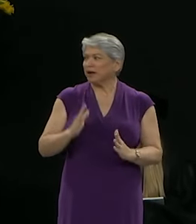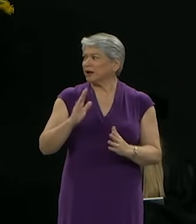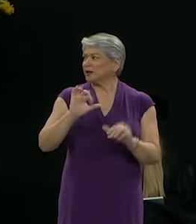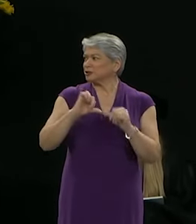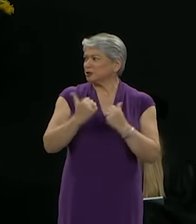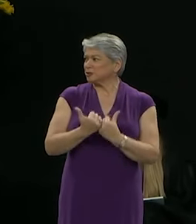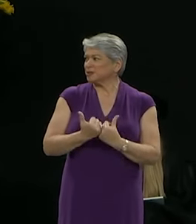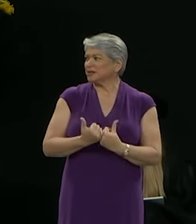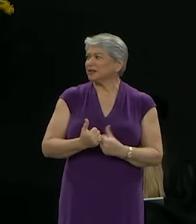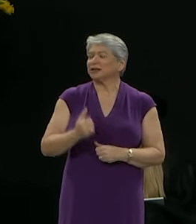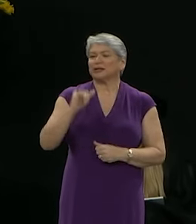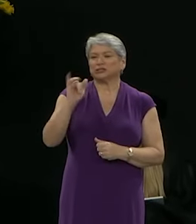Mr. Jerry DeFatta.